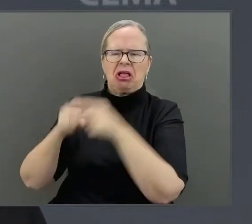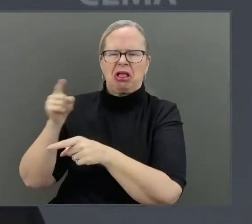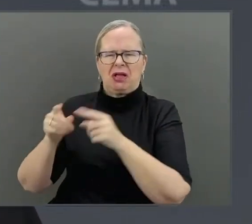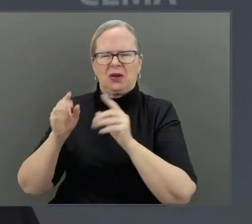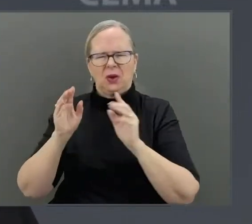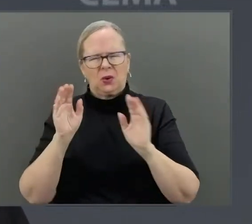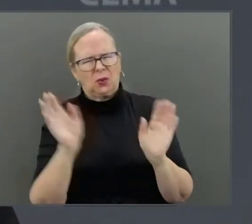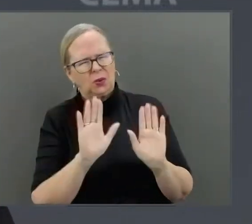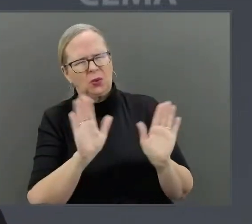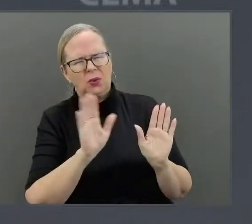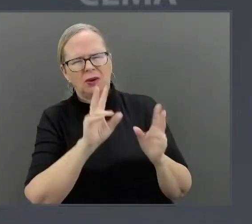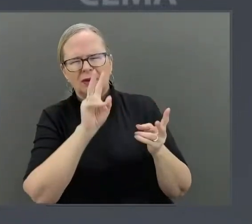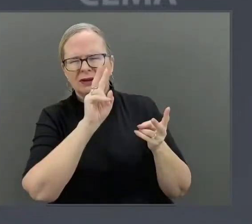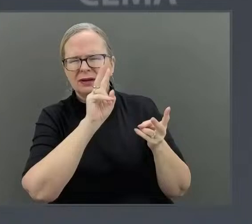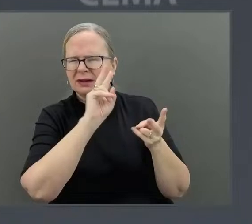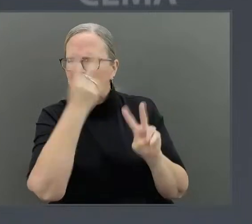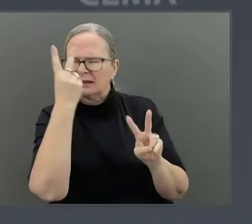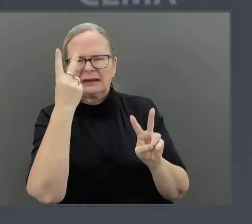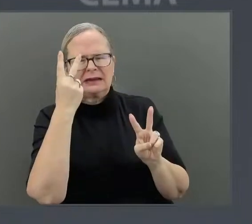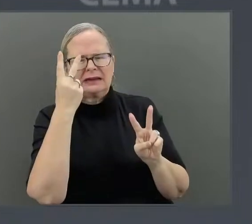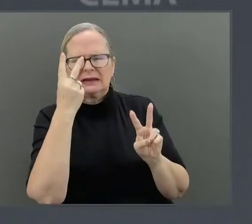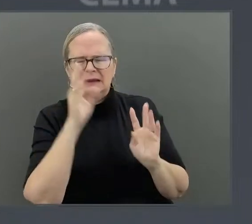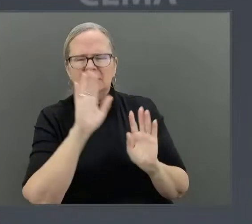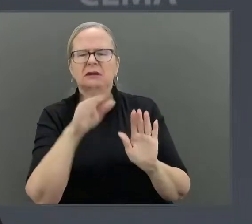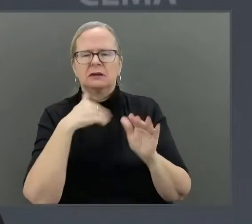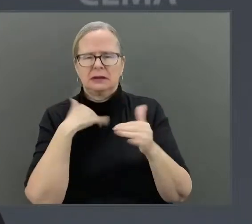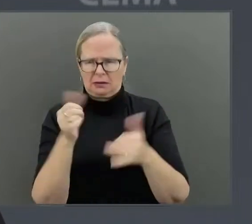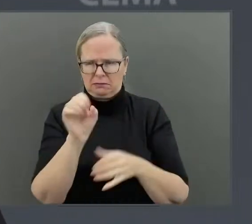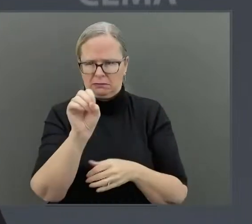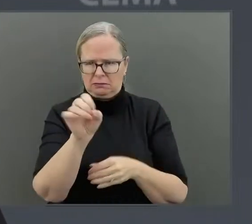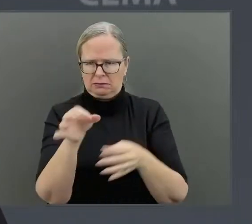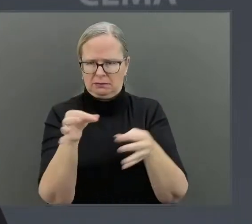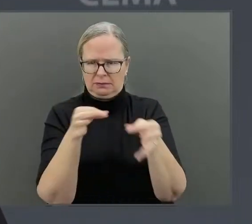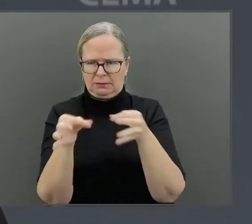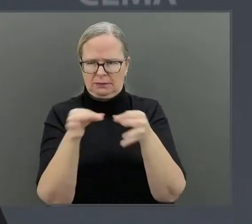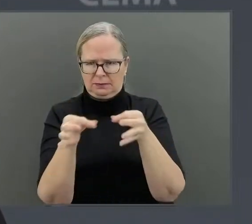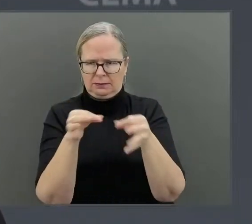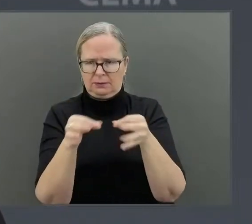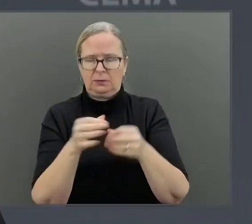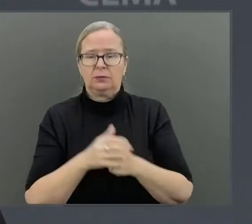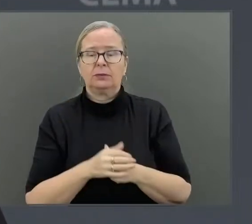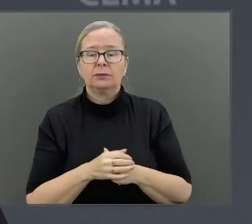while the city has prioritized reducing our water usage we must continue practices that